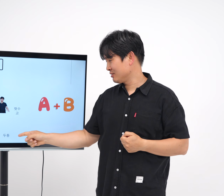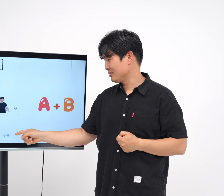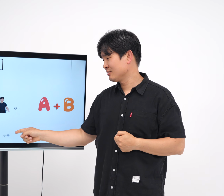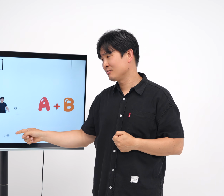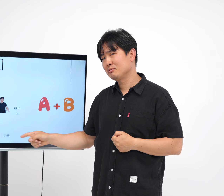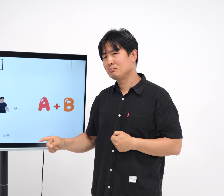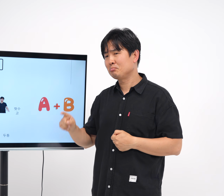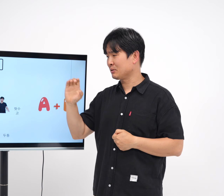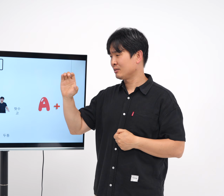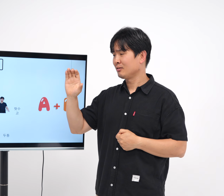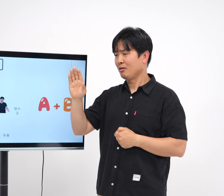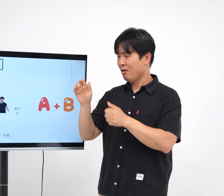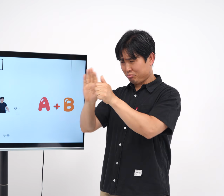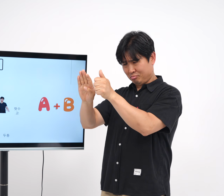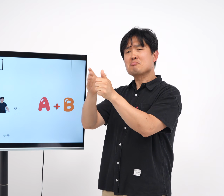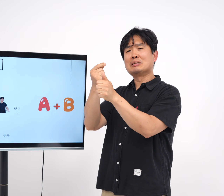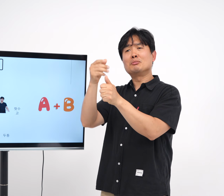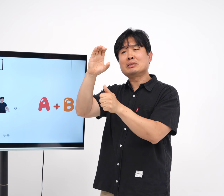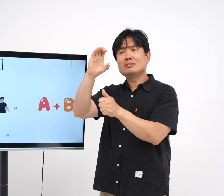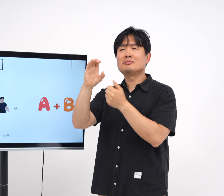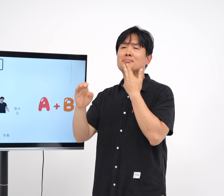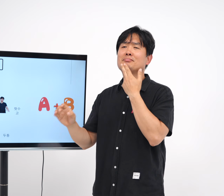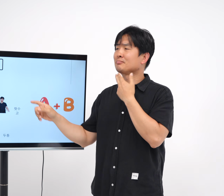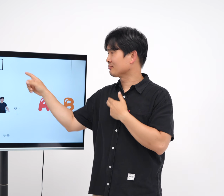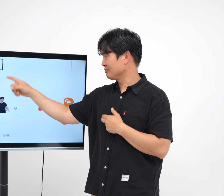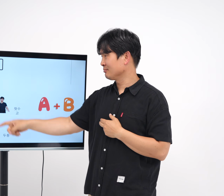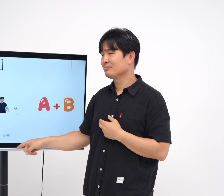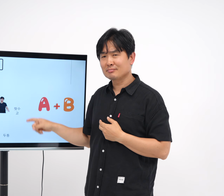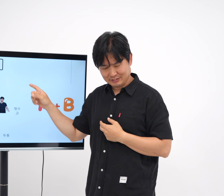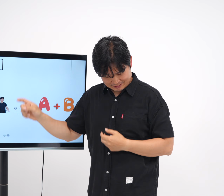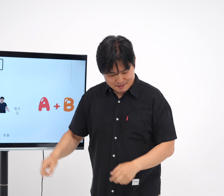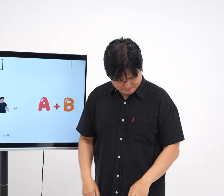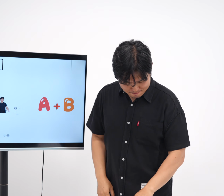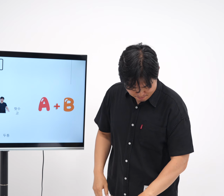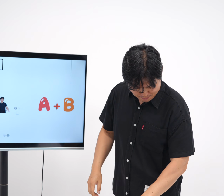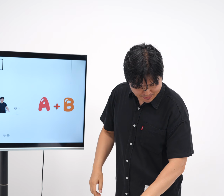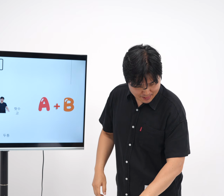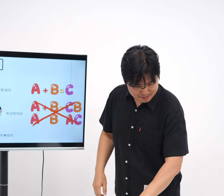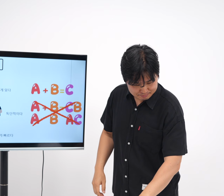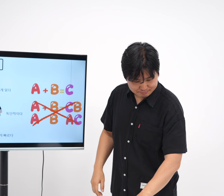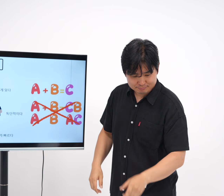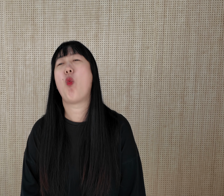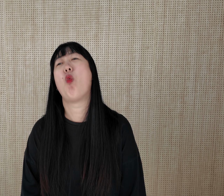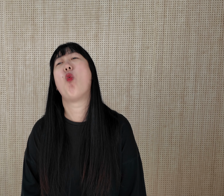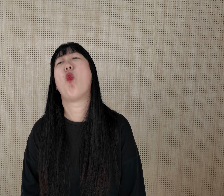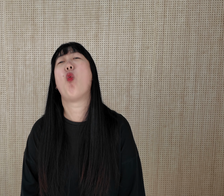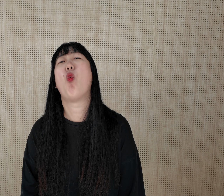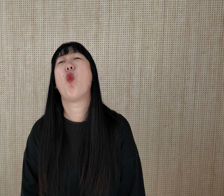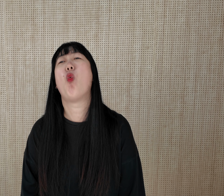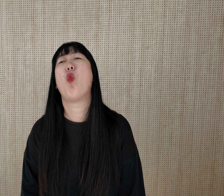because the C does not exist, as is the expression for headache. (Series of exclamations)